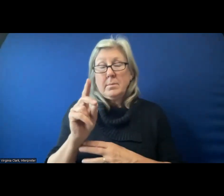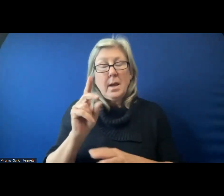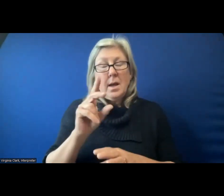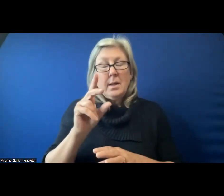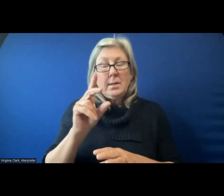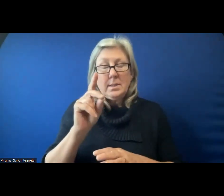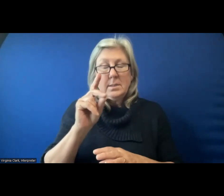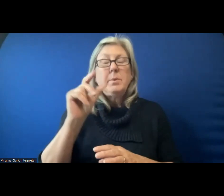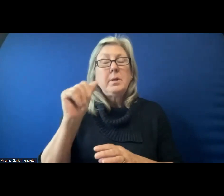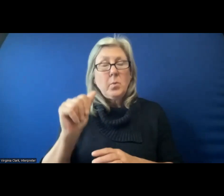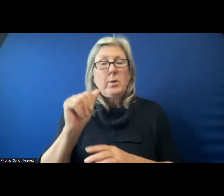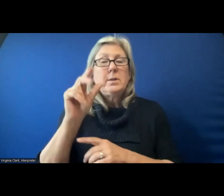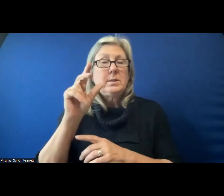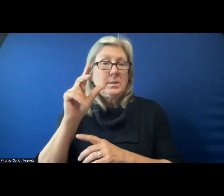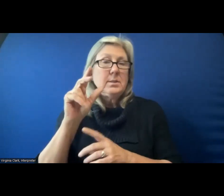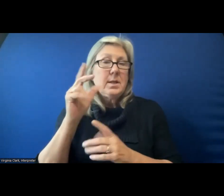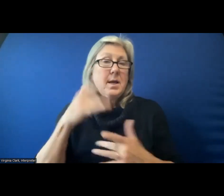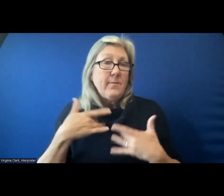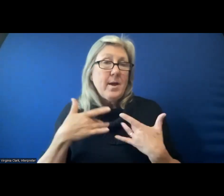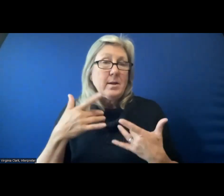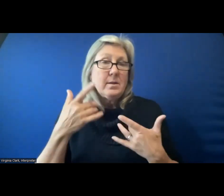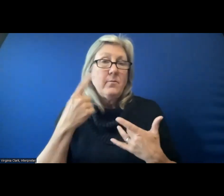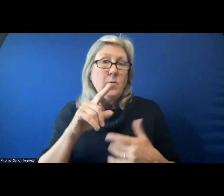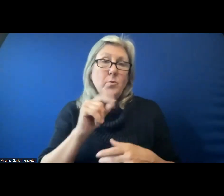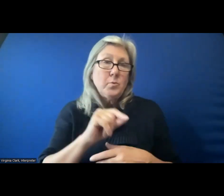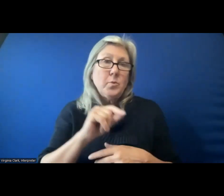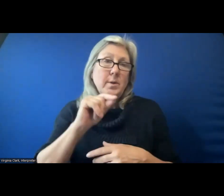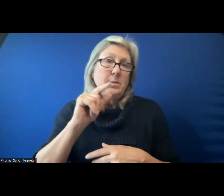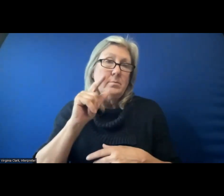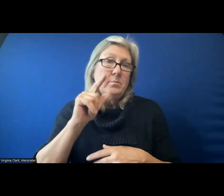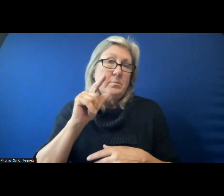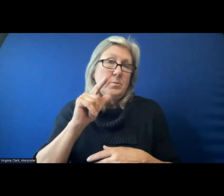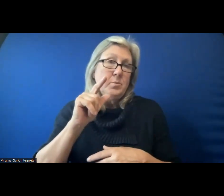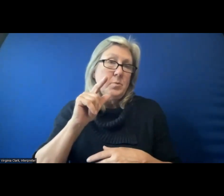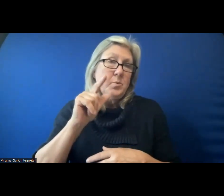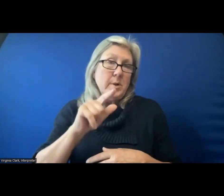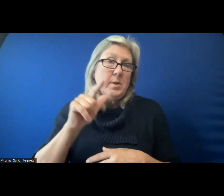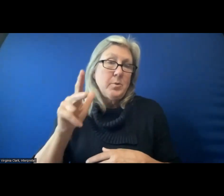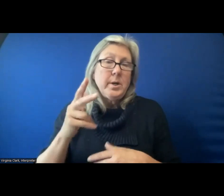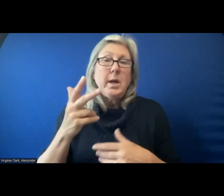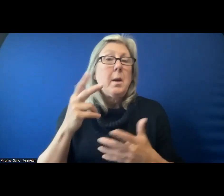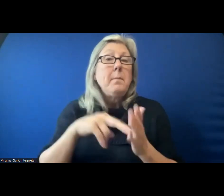neighbors. What does that mean? We live next door, we go to the same grocery stores, attend